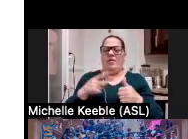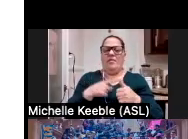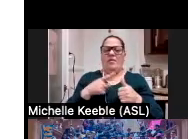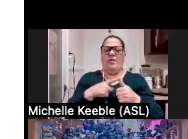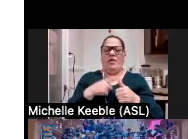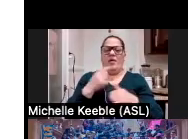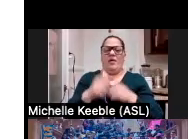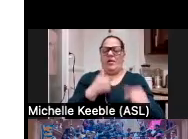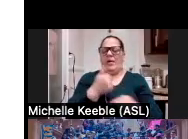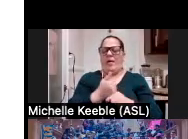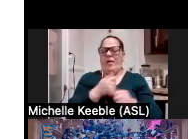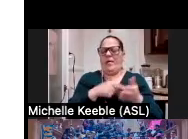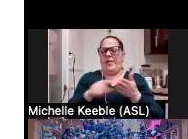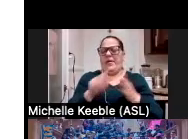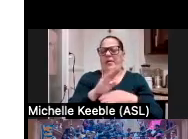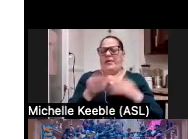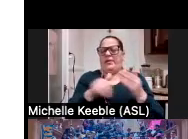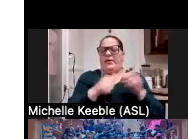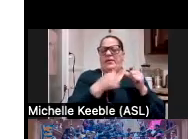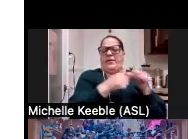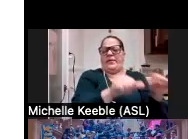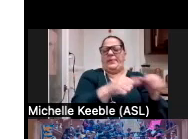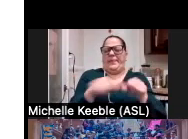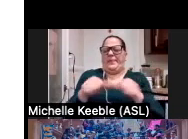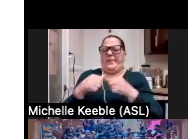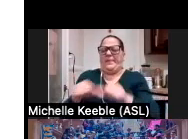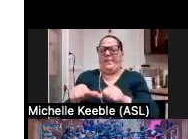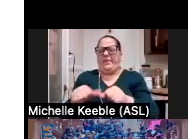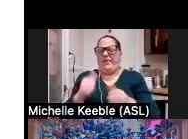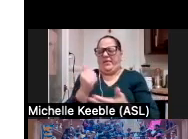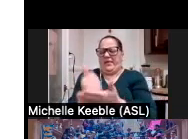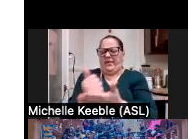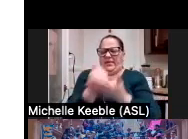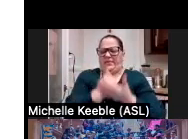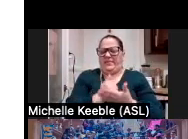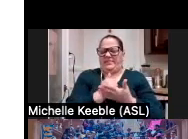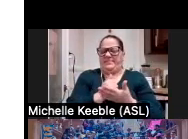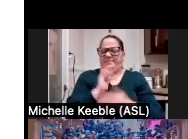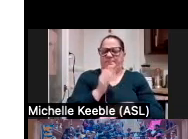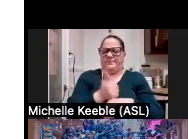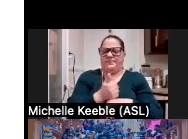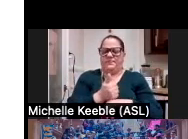they paid back all of their investors who helped them acquire and retrofit the garage in West